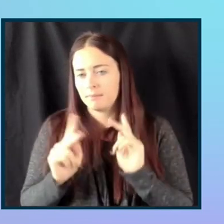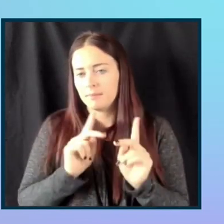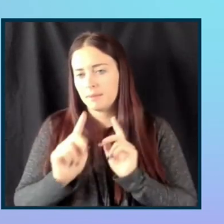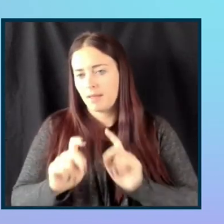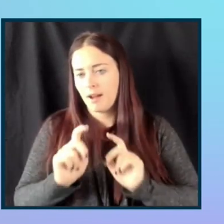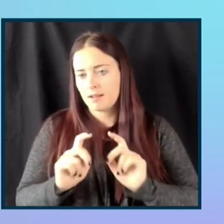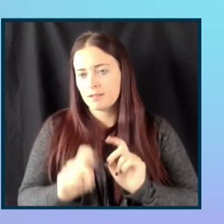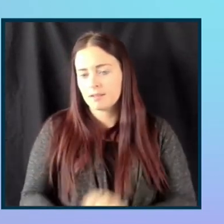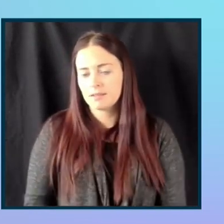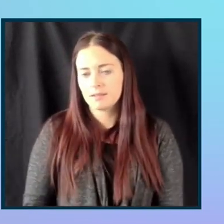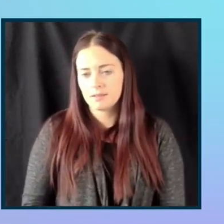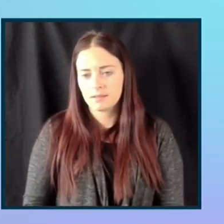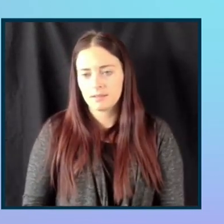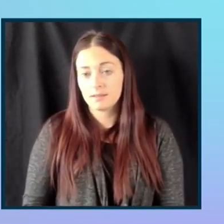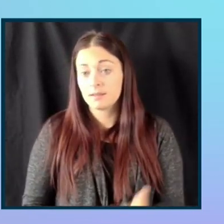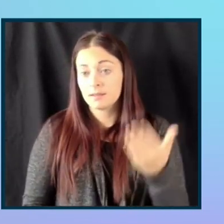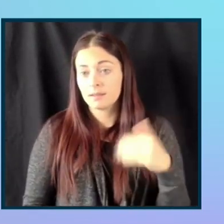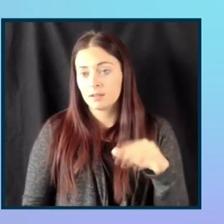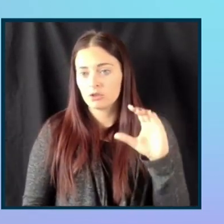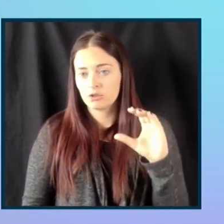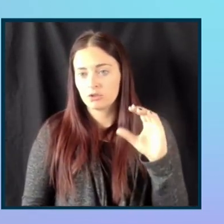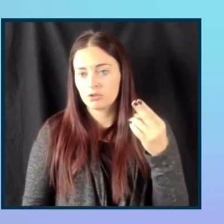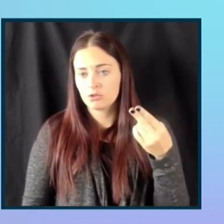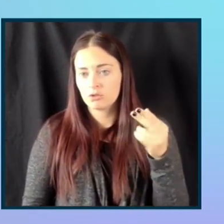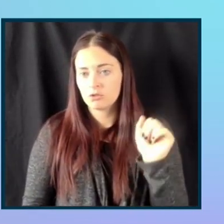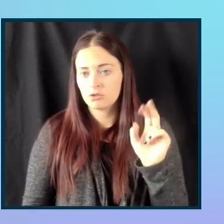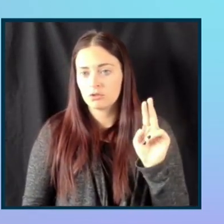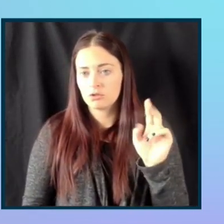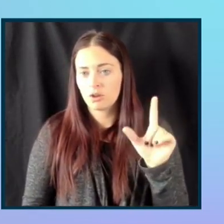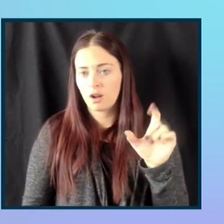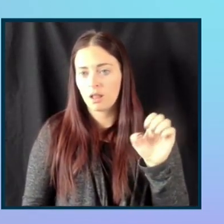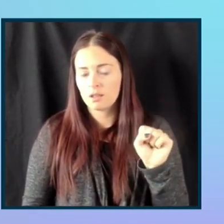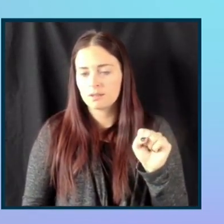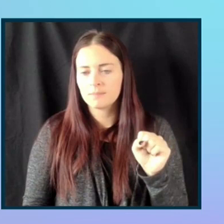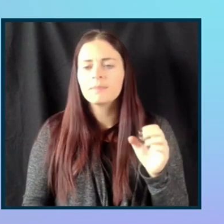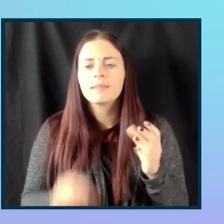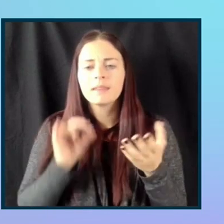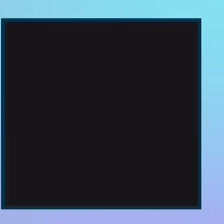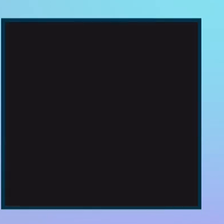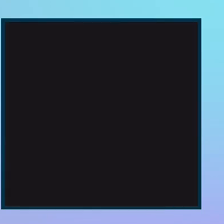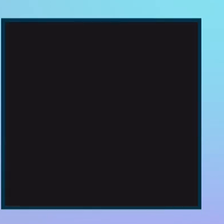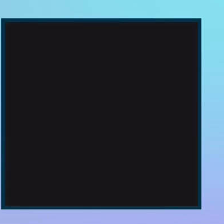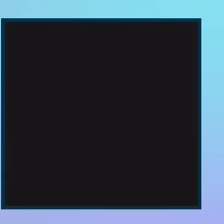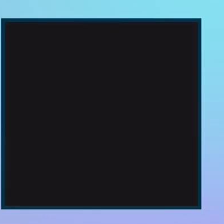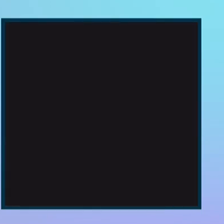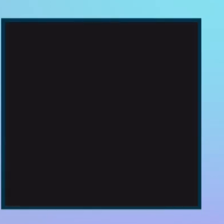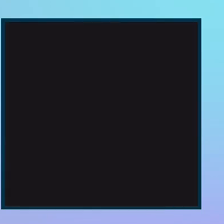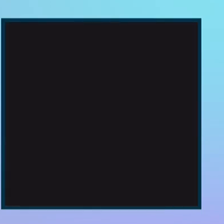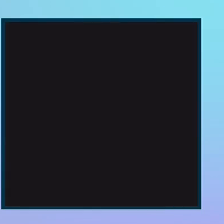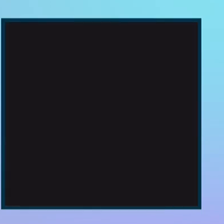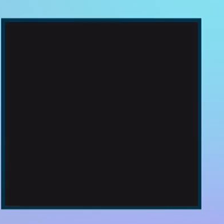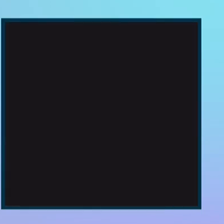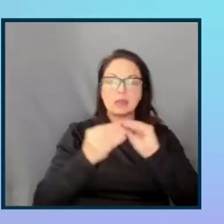This one is from Charles, "How can we increase the number of tickets so we have data and not opinions to work from?"